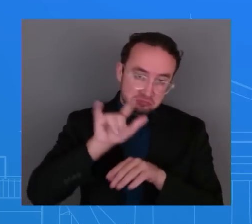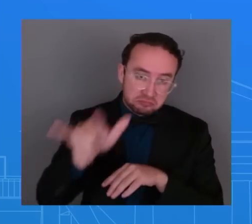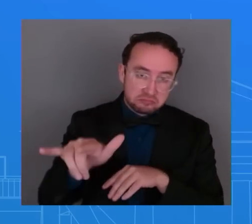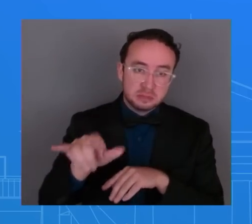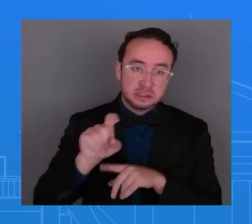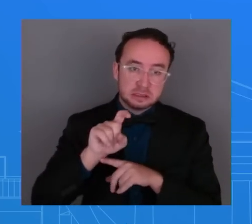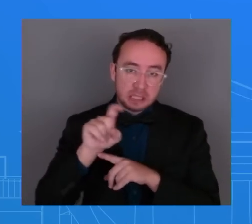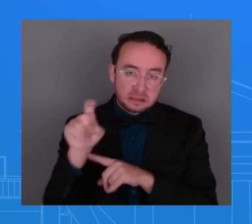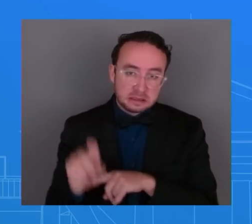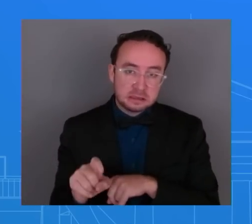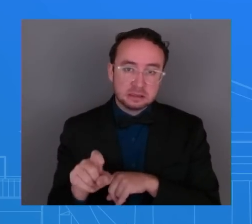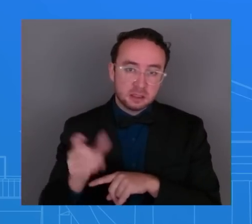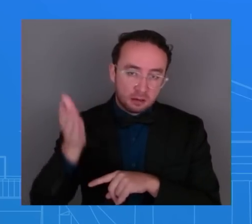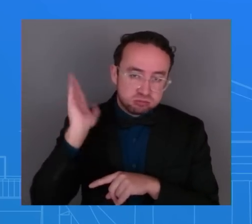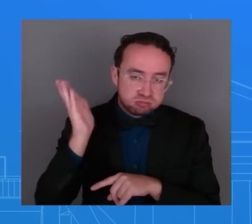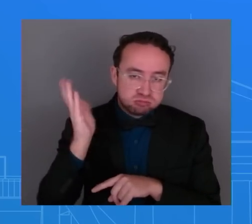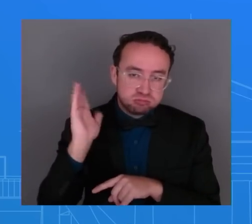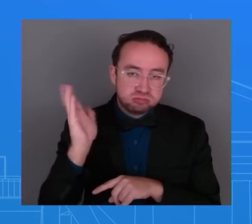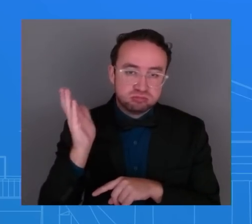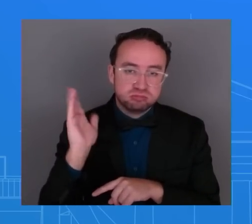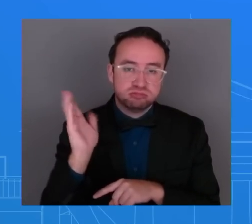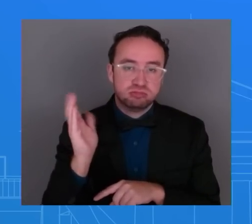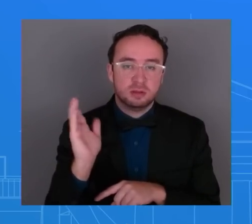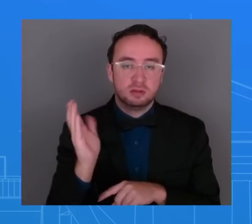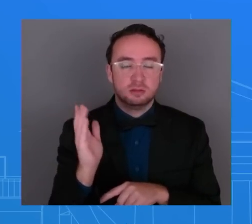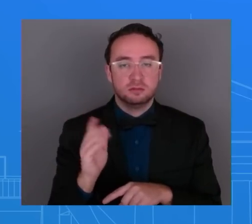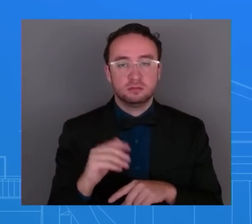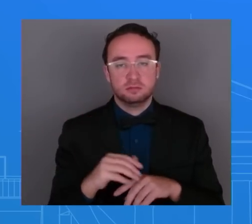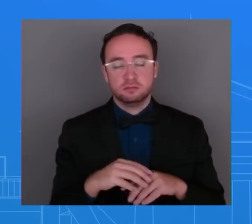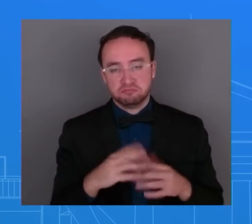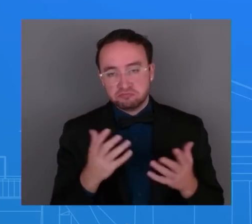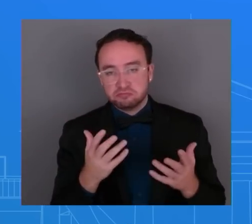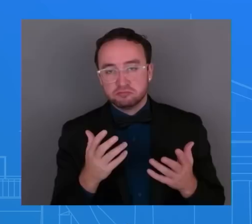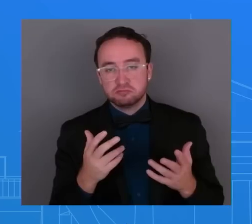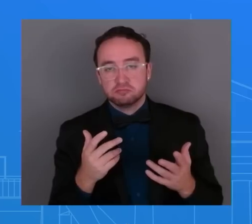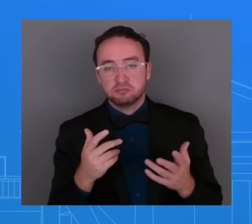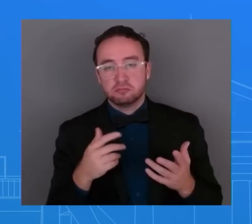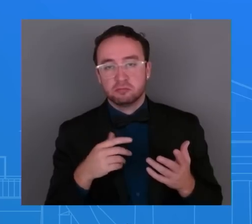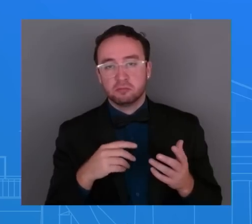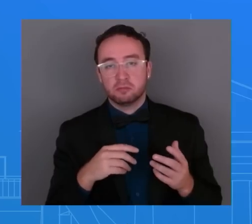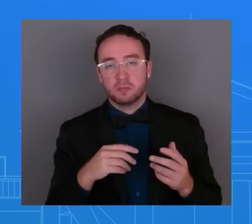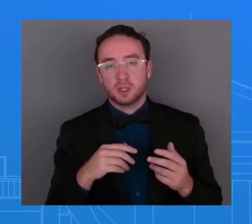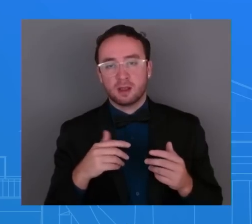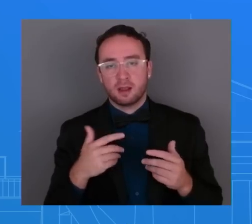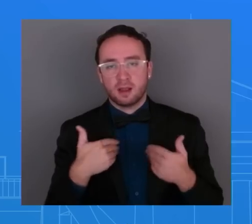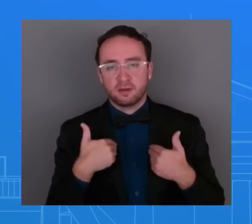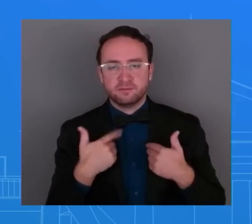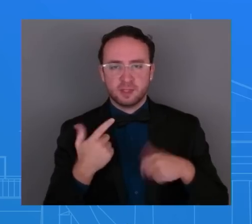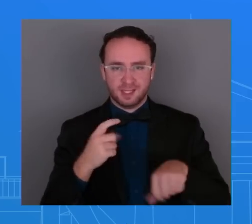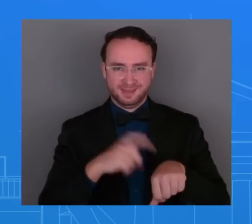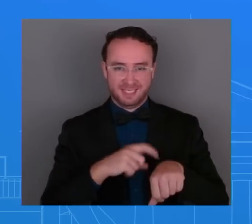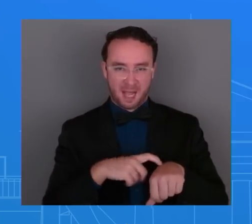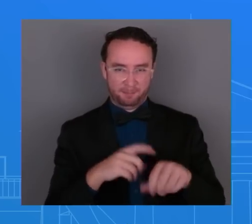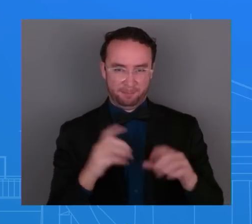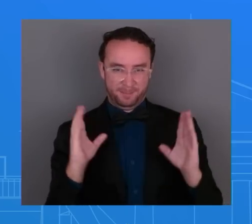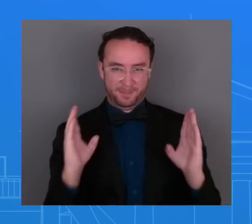you've seen conservative experts also agree with us on that, how there should be term limits. And so, what we're going to do